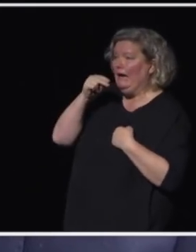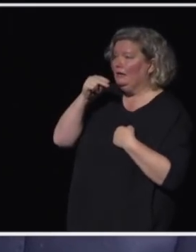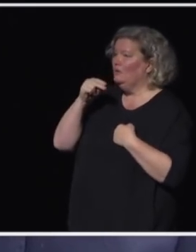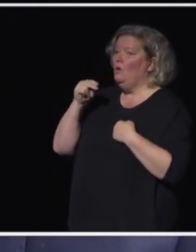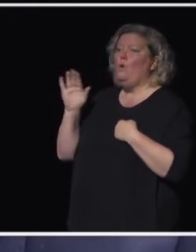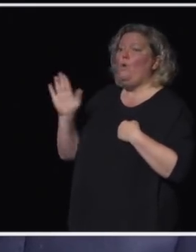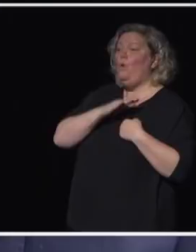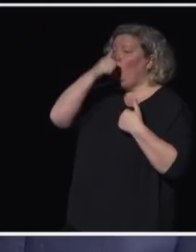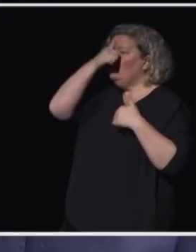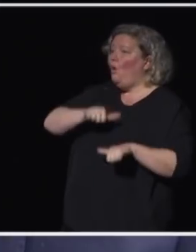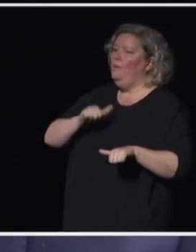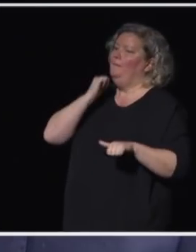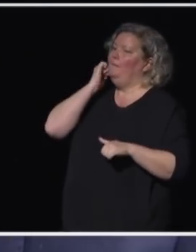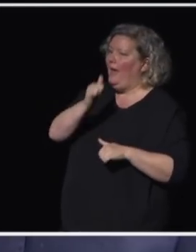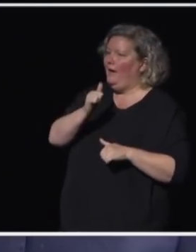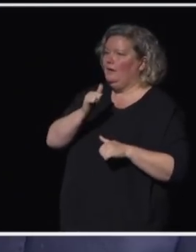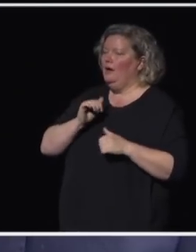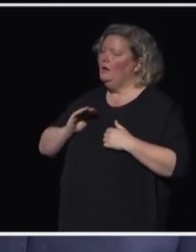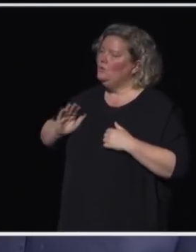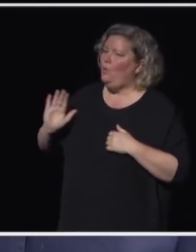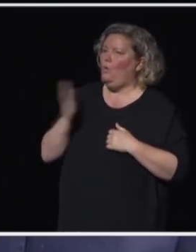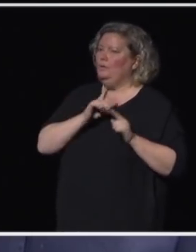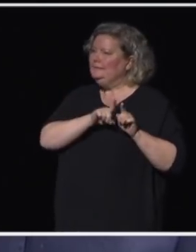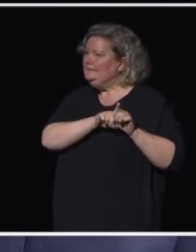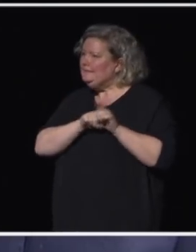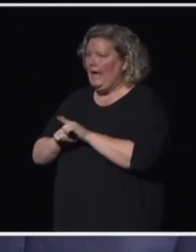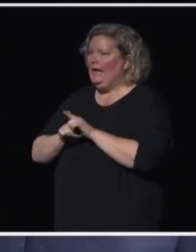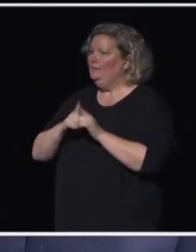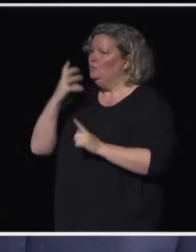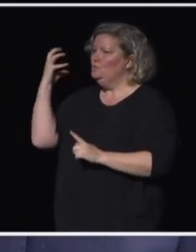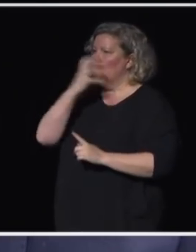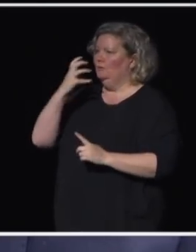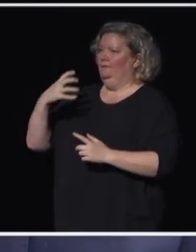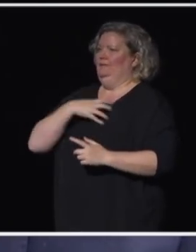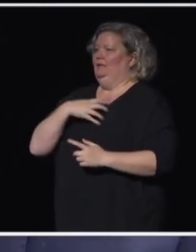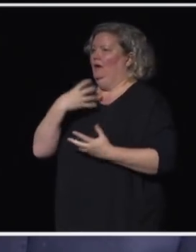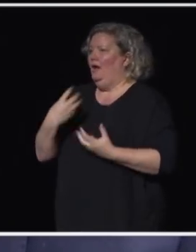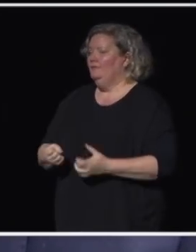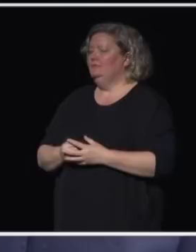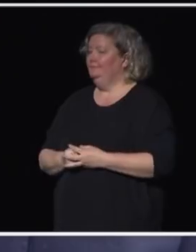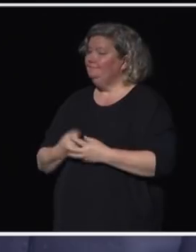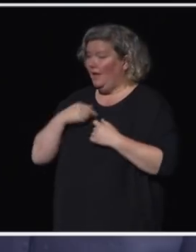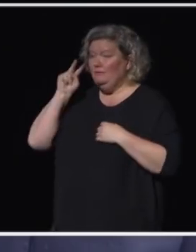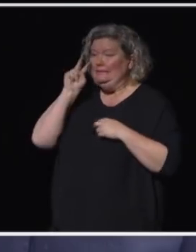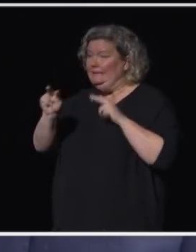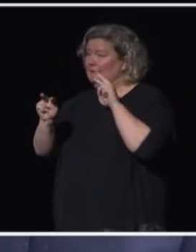of them were powerfully, adamantly, dangerously afraid. I had seen this fear all my young life,